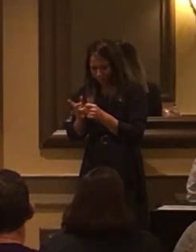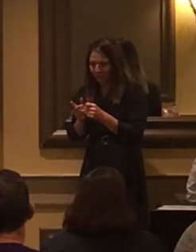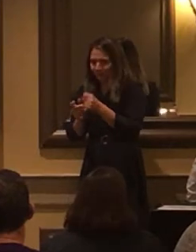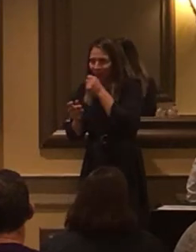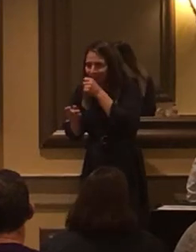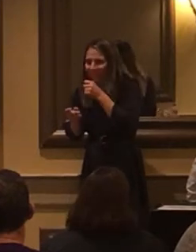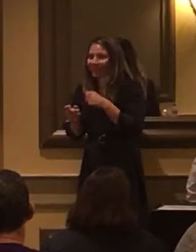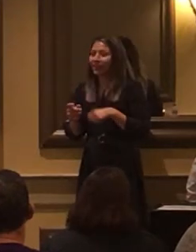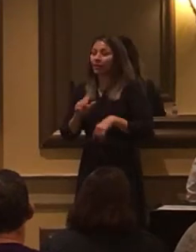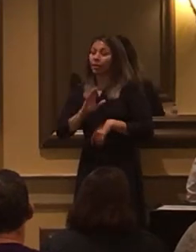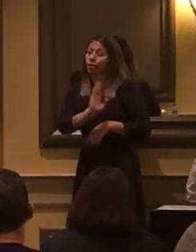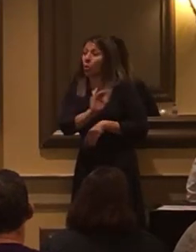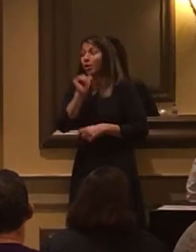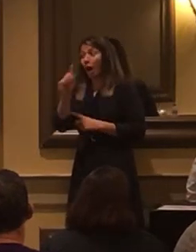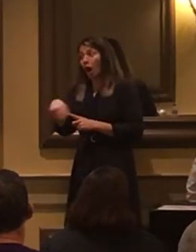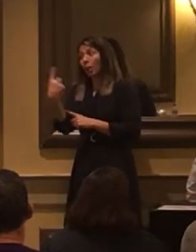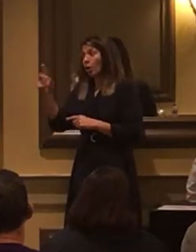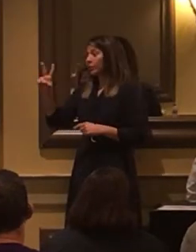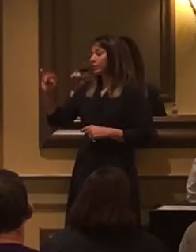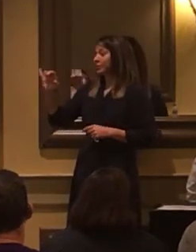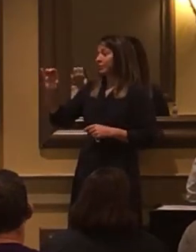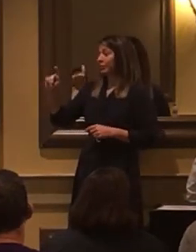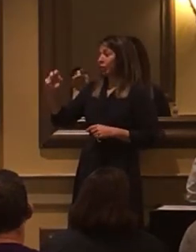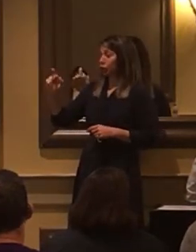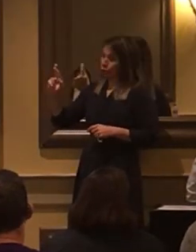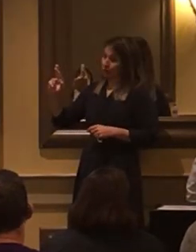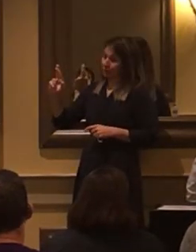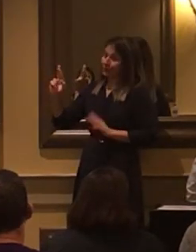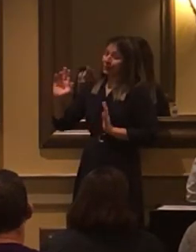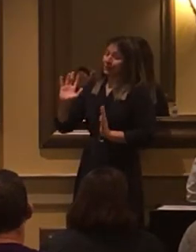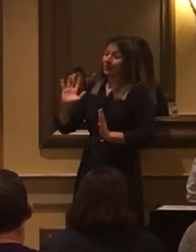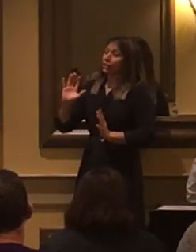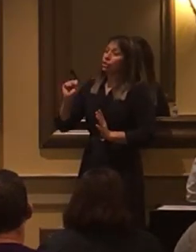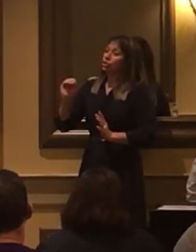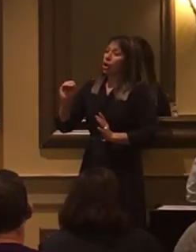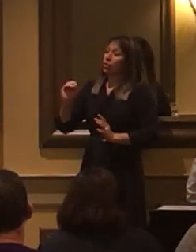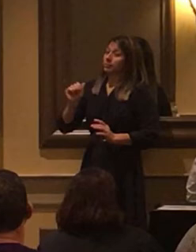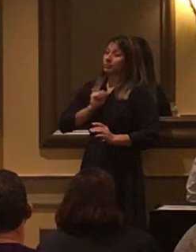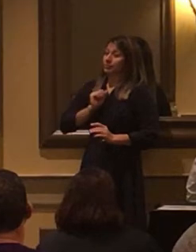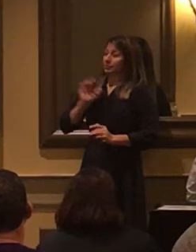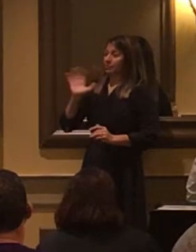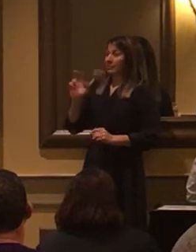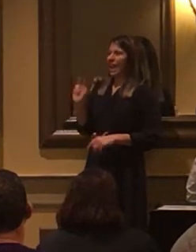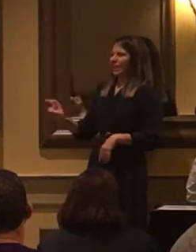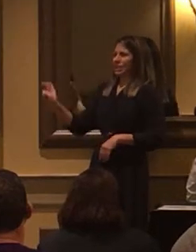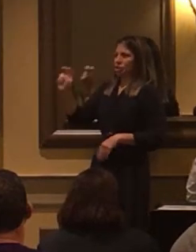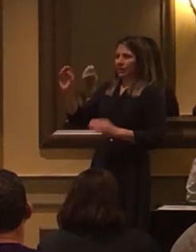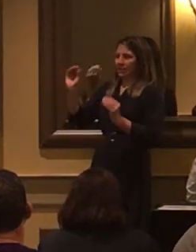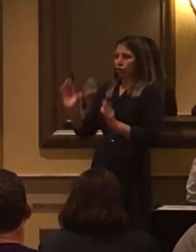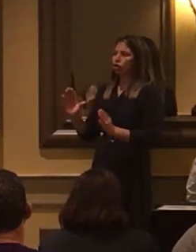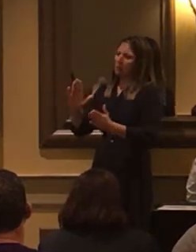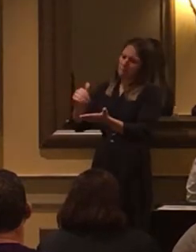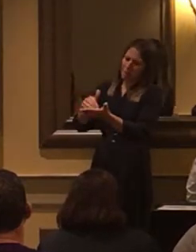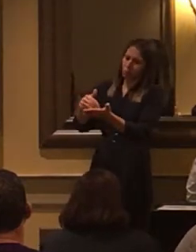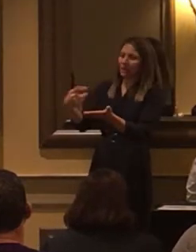You're not the only one, Victor. So, I used to be an itinerant and do middle school and high school,